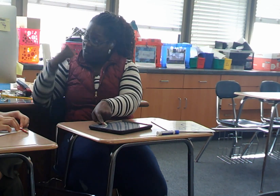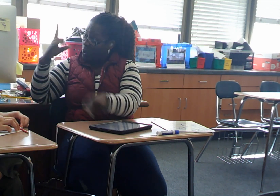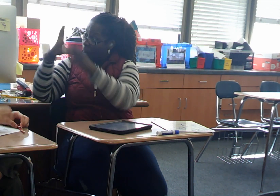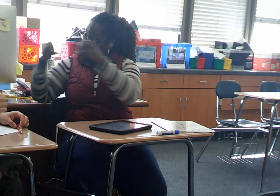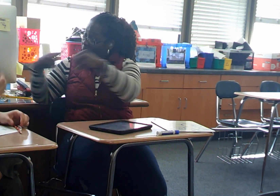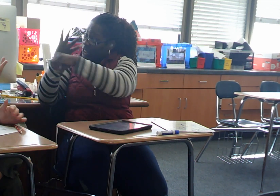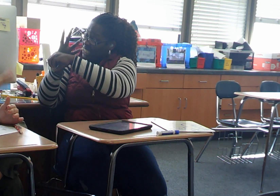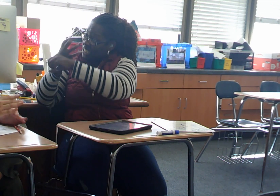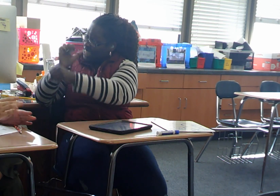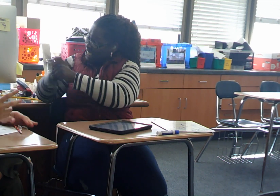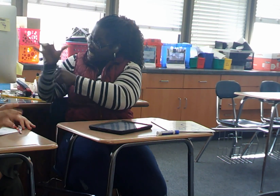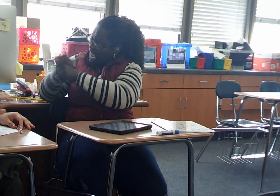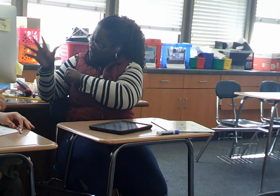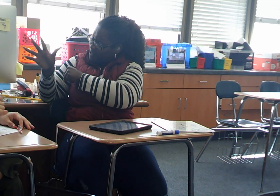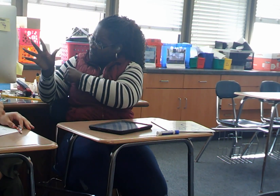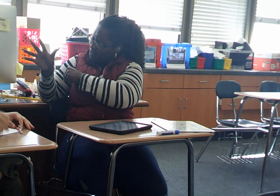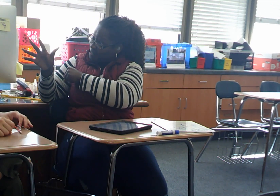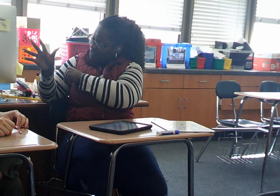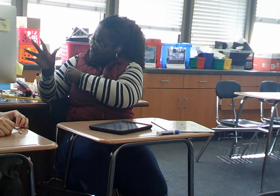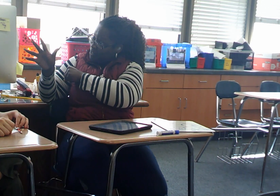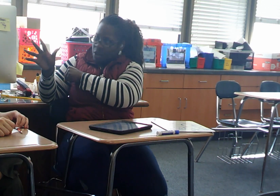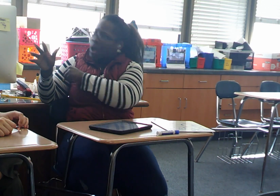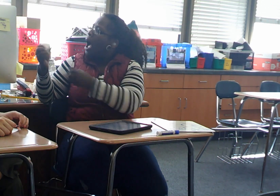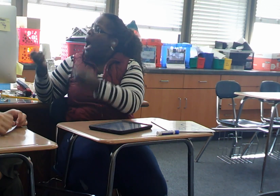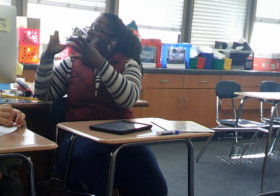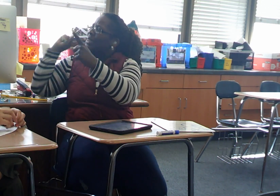Does that cell have enough genes?